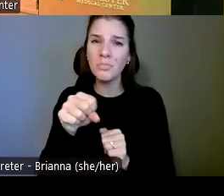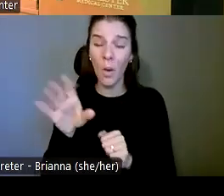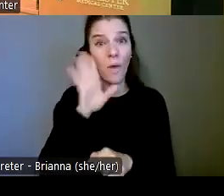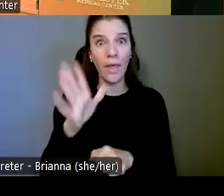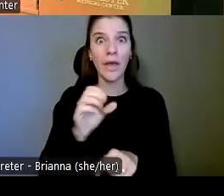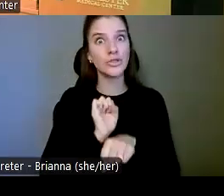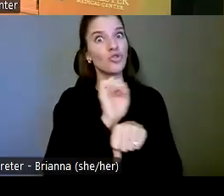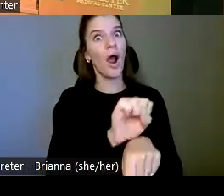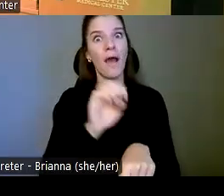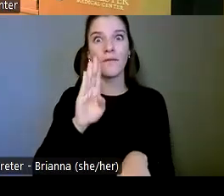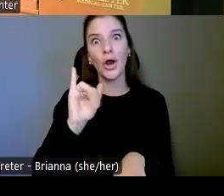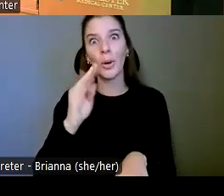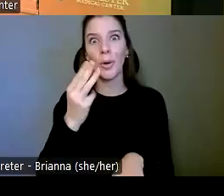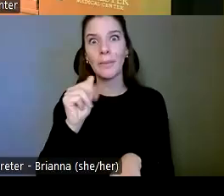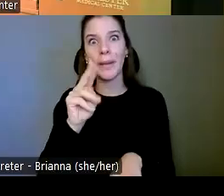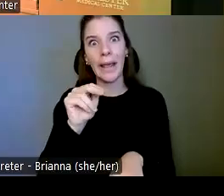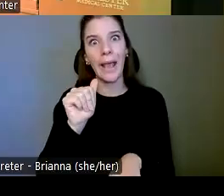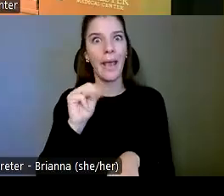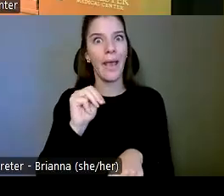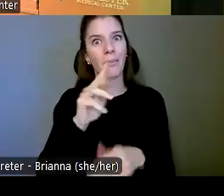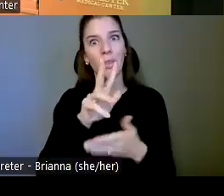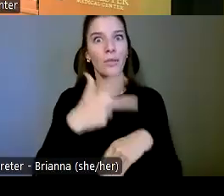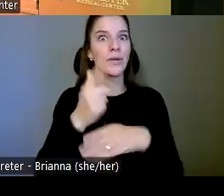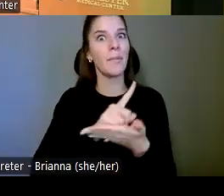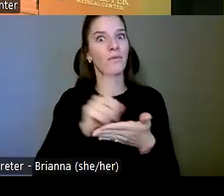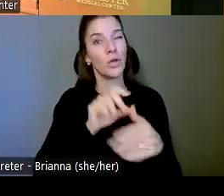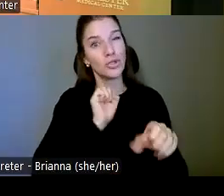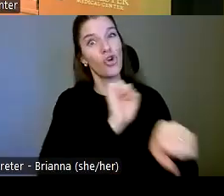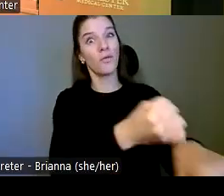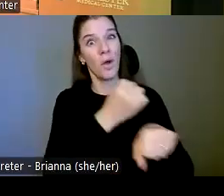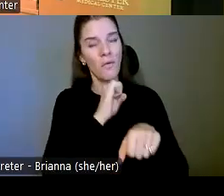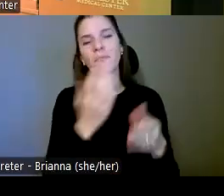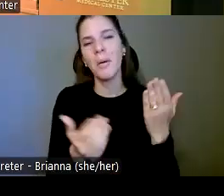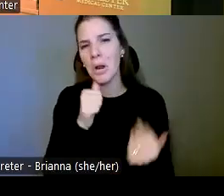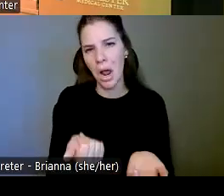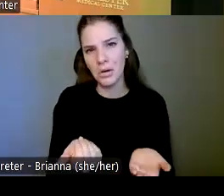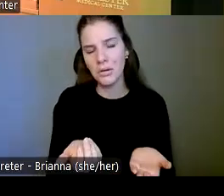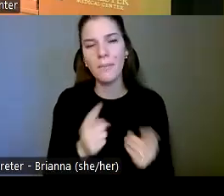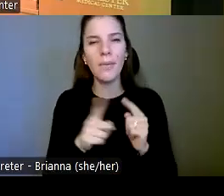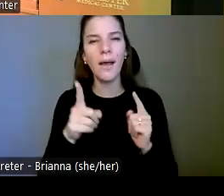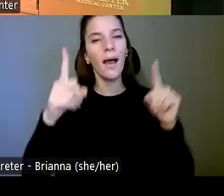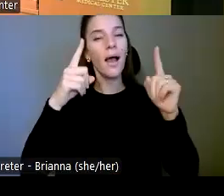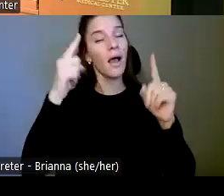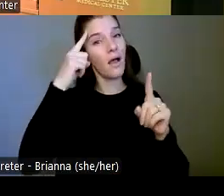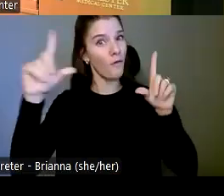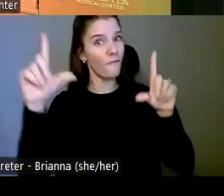three times a week? Probably not, right? Are they going to So if that kind of becomes our sort of